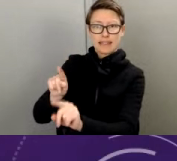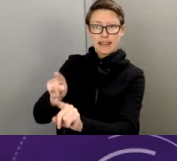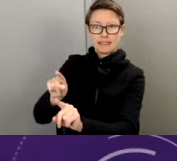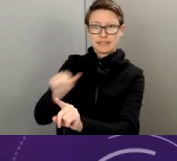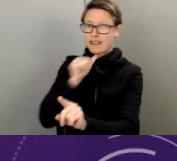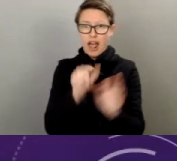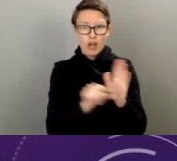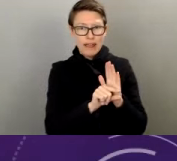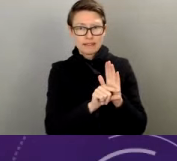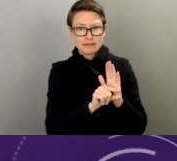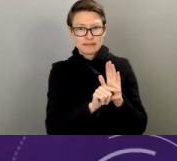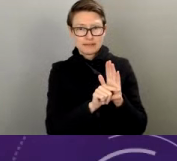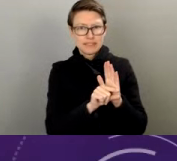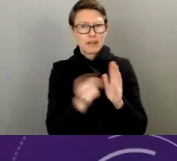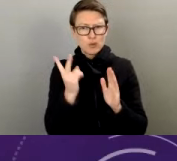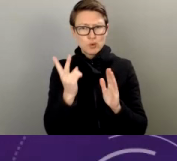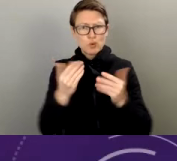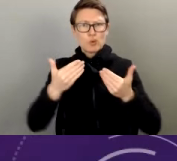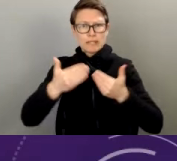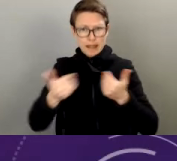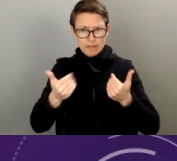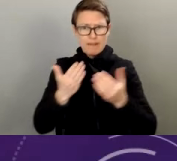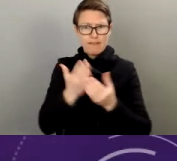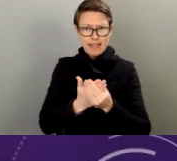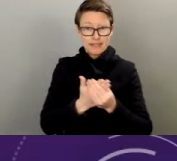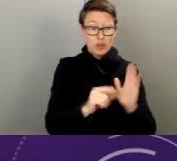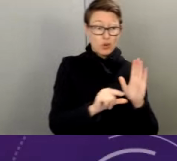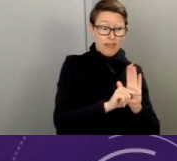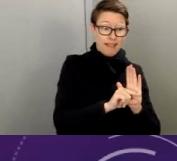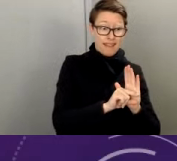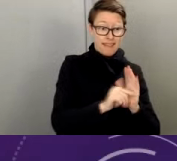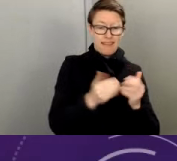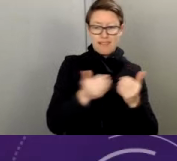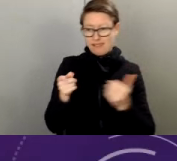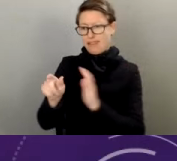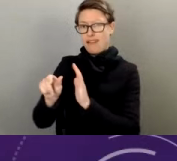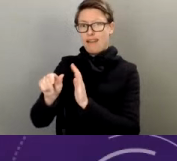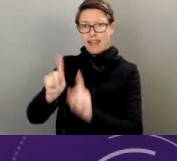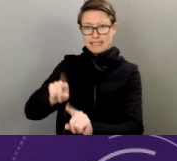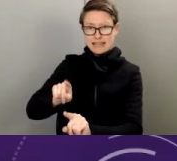So we have to separate files. And then most importantly, make sure you go down to that file